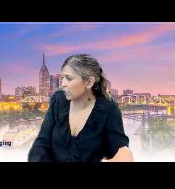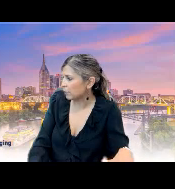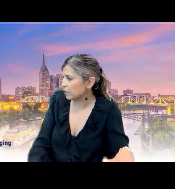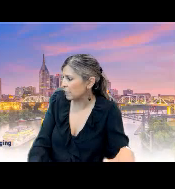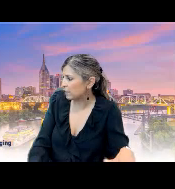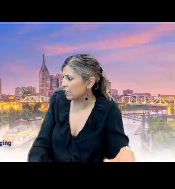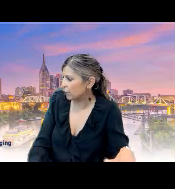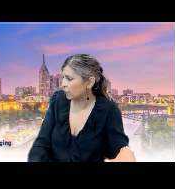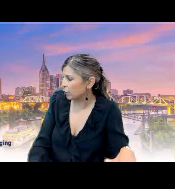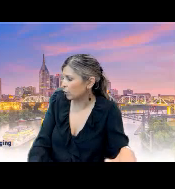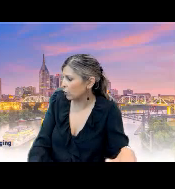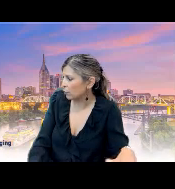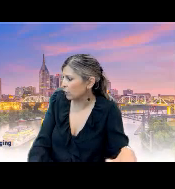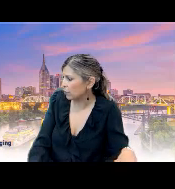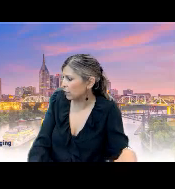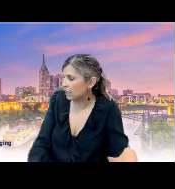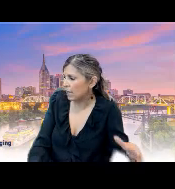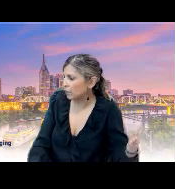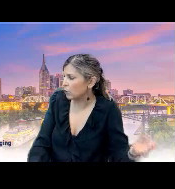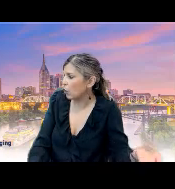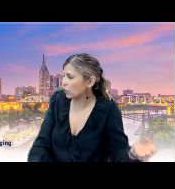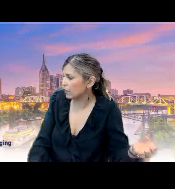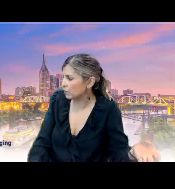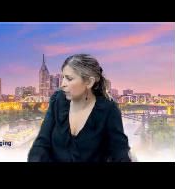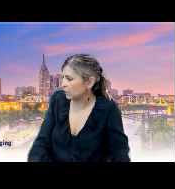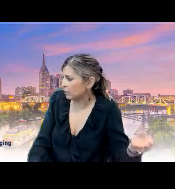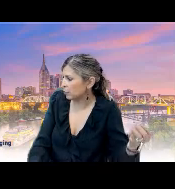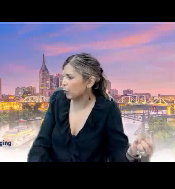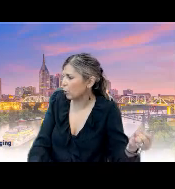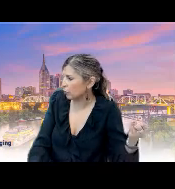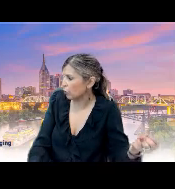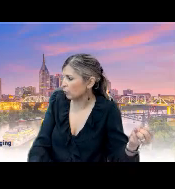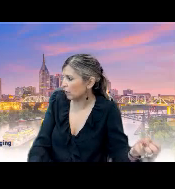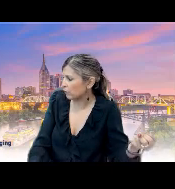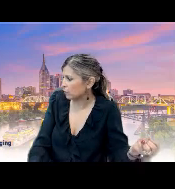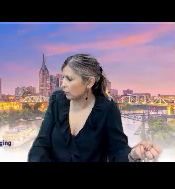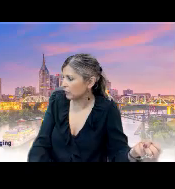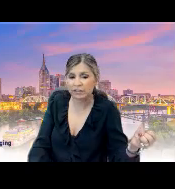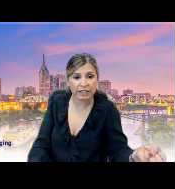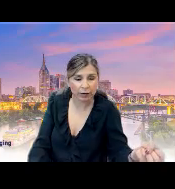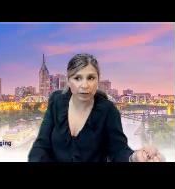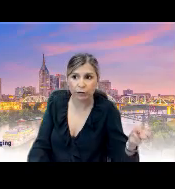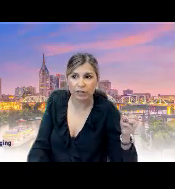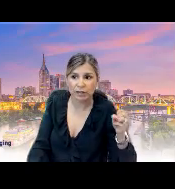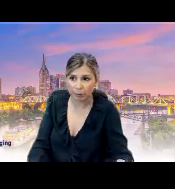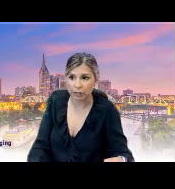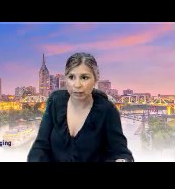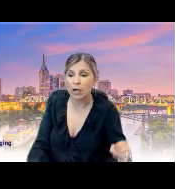renamed the Tennessee Caregiver Coalition. And the goal of this grant is to promote current respite services to caregivers and the public.